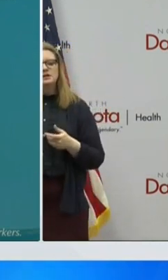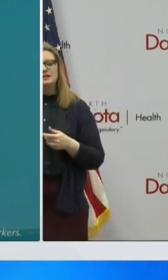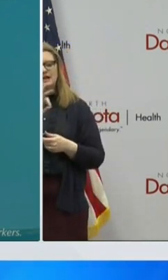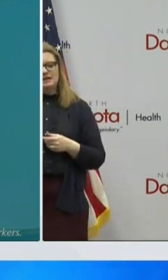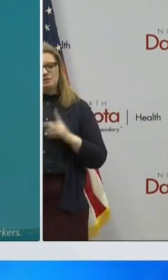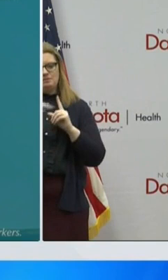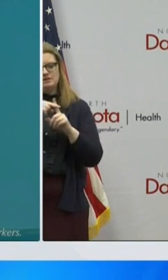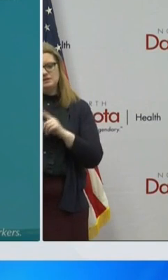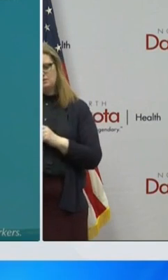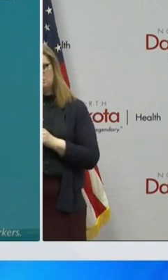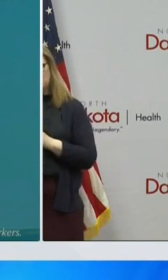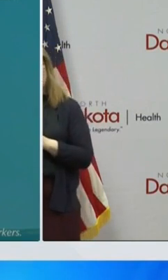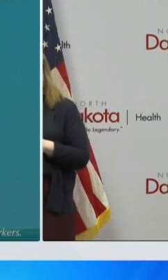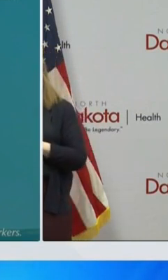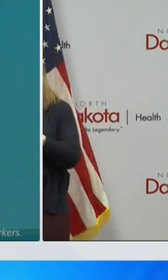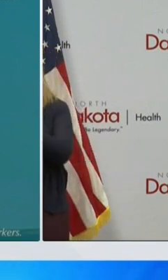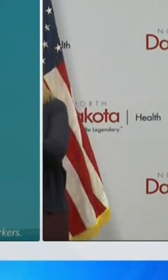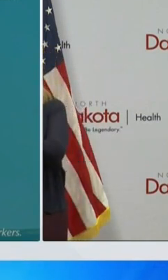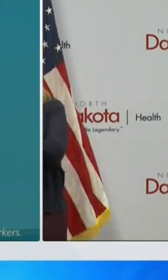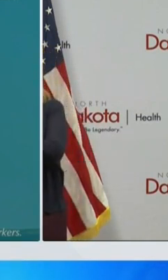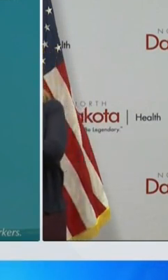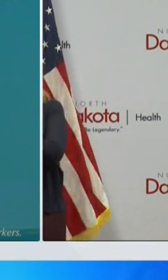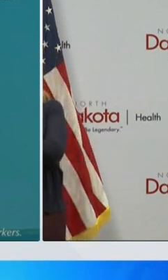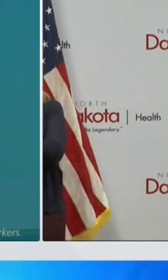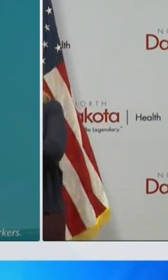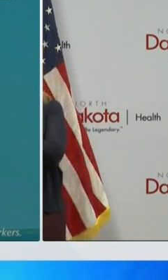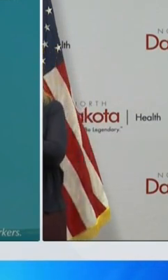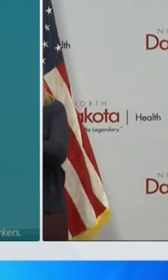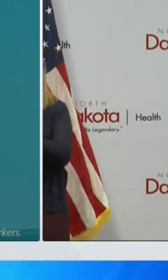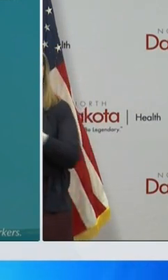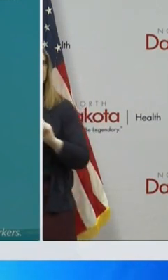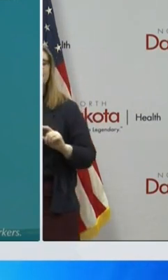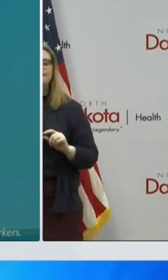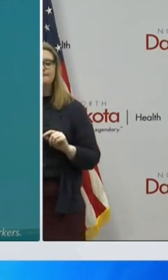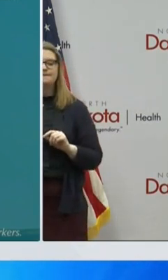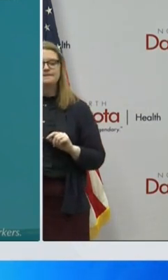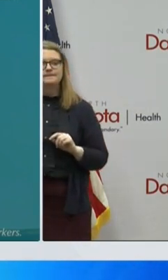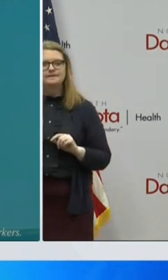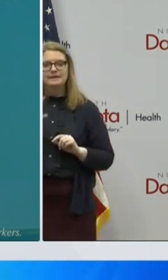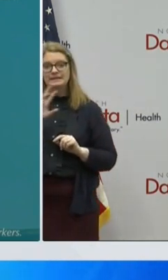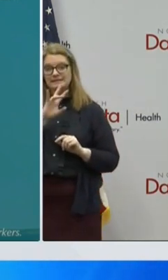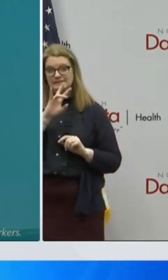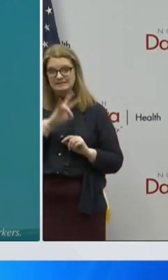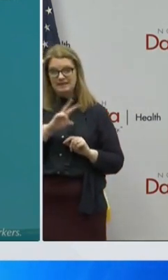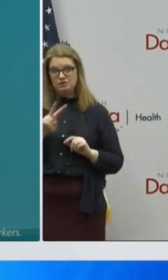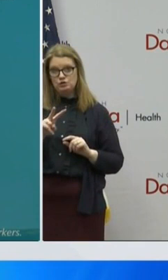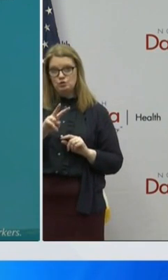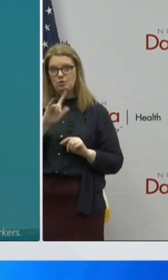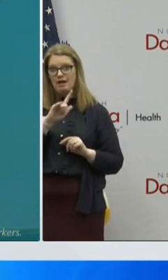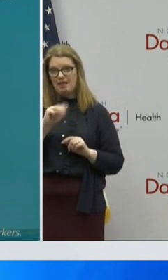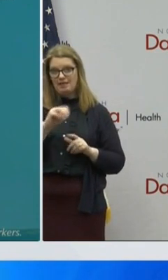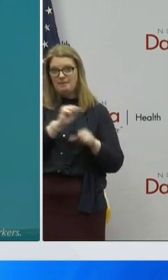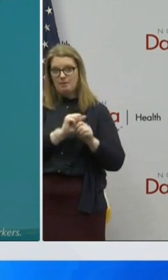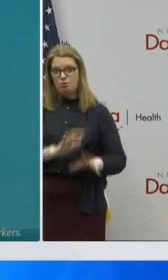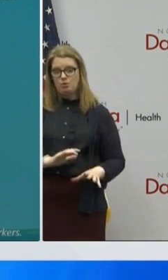ON THURSDAY, WE WERE ABLE TO RUN 426 TESTS THROUGH DRIVE-THRU TESTING AND OF THAT 99 WERE